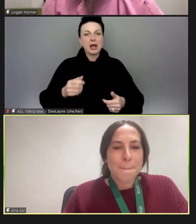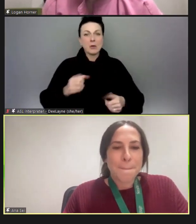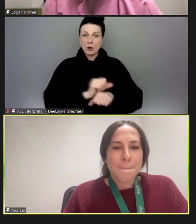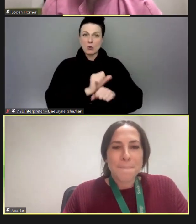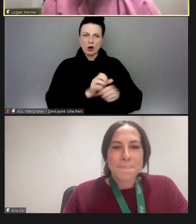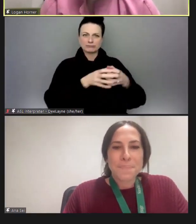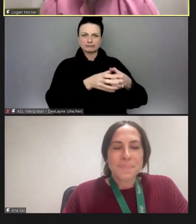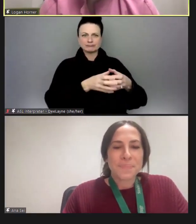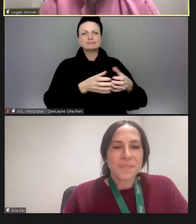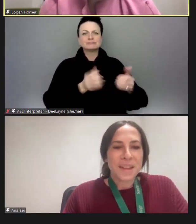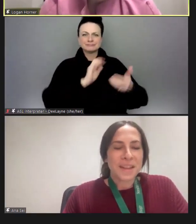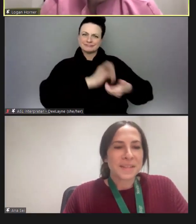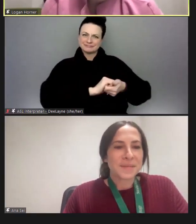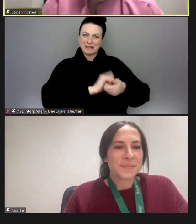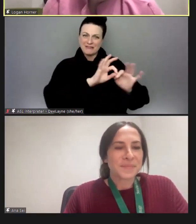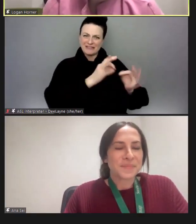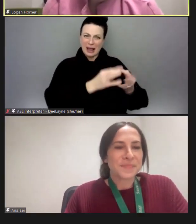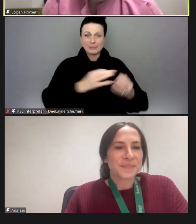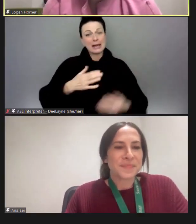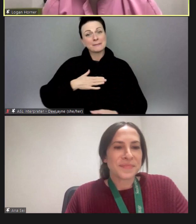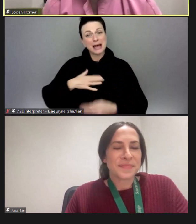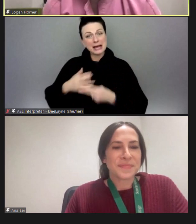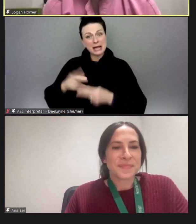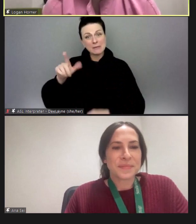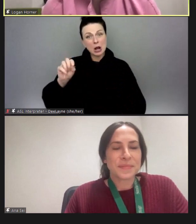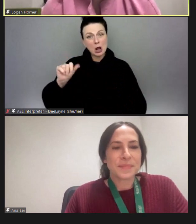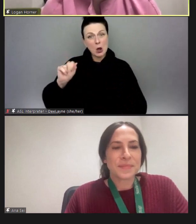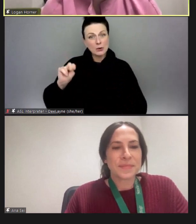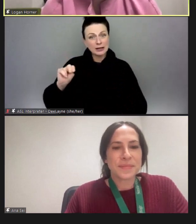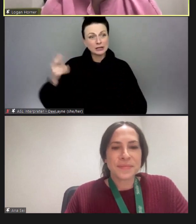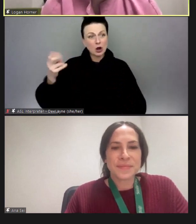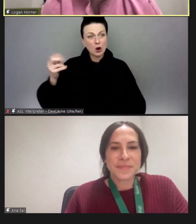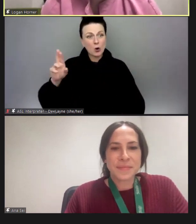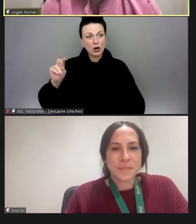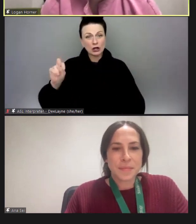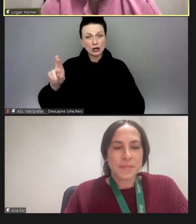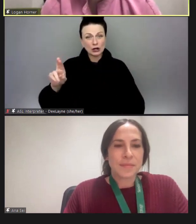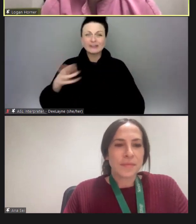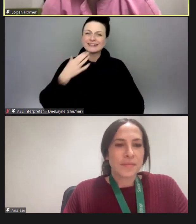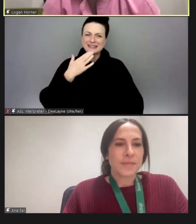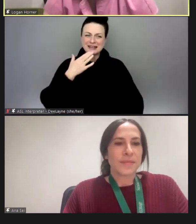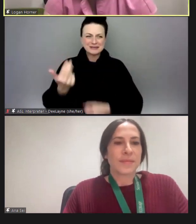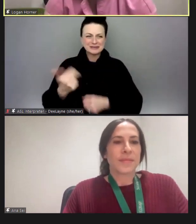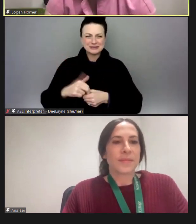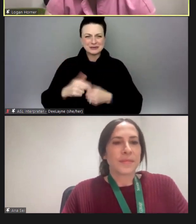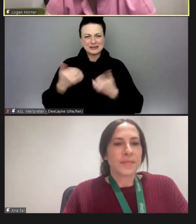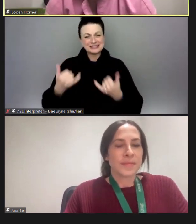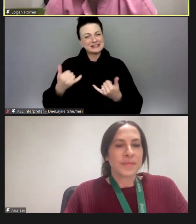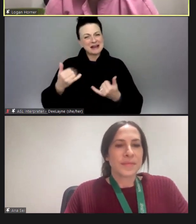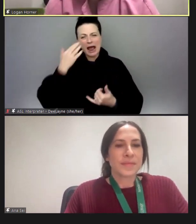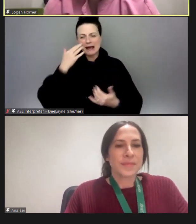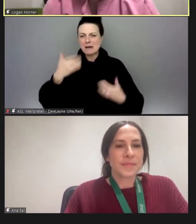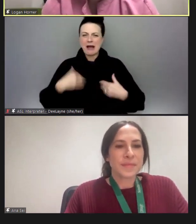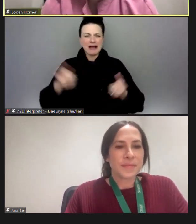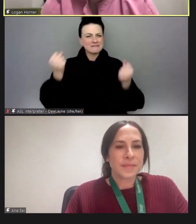so my name is Logan Herer thank you for being here with us today I know you have